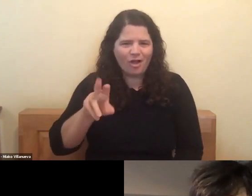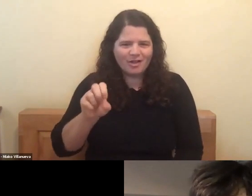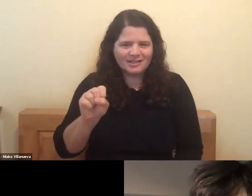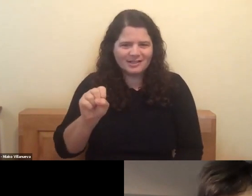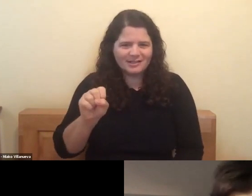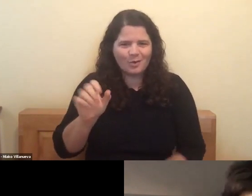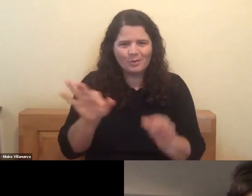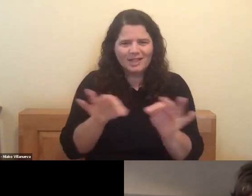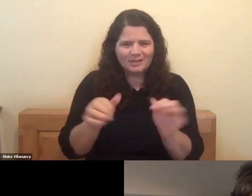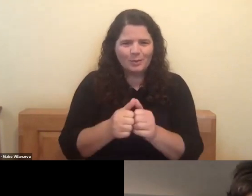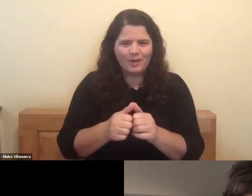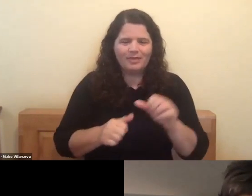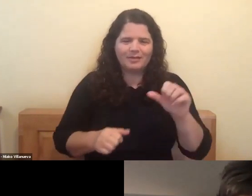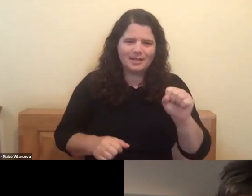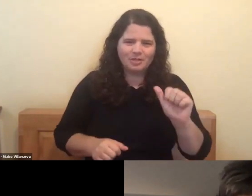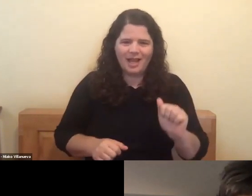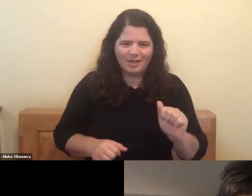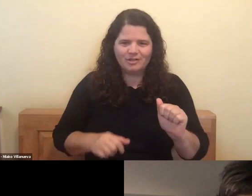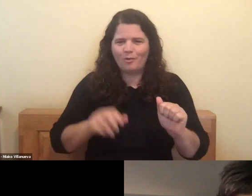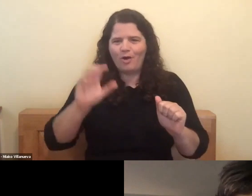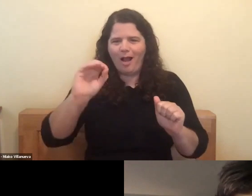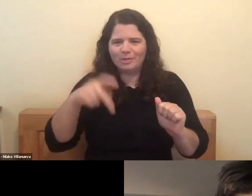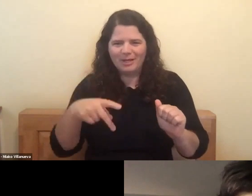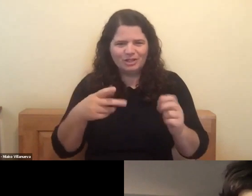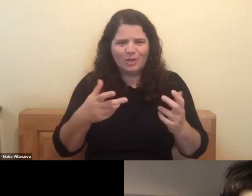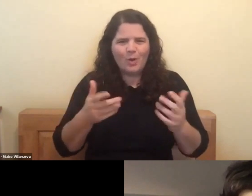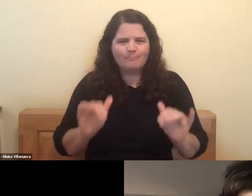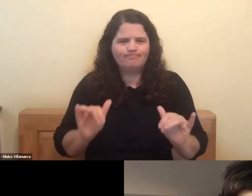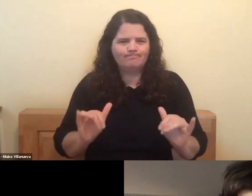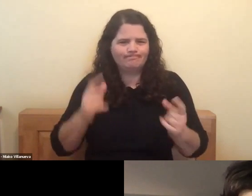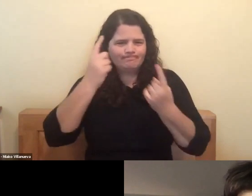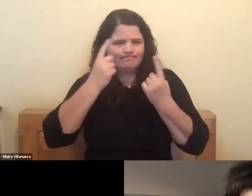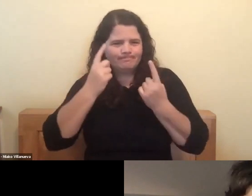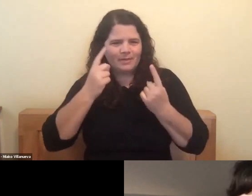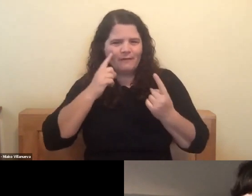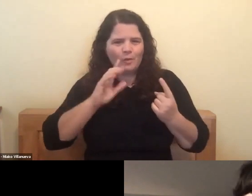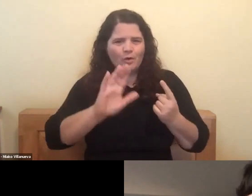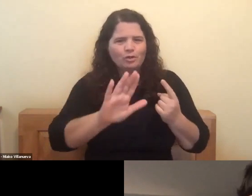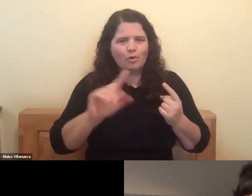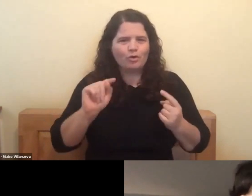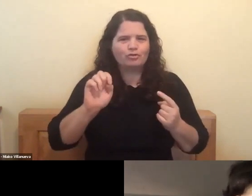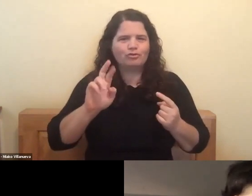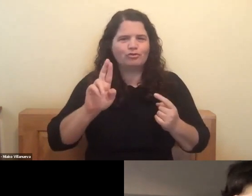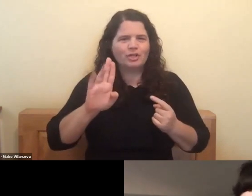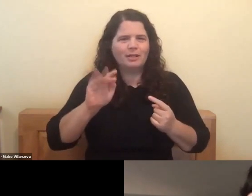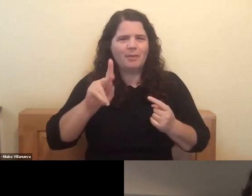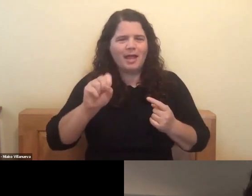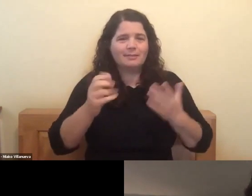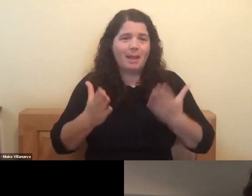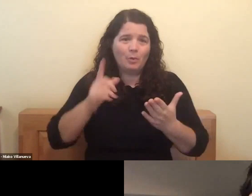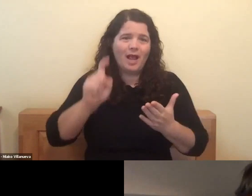in terms of UD tree banks your corpus tree bank might have to be larger than 500 sentences